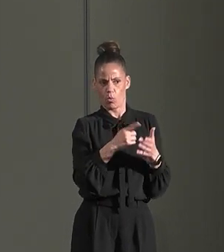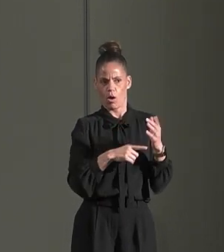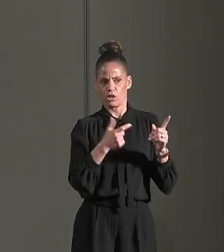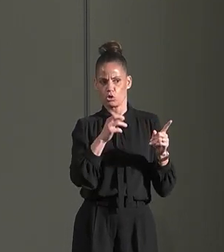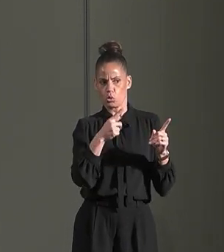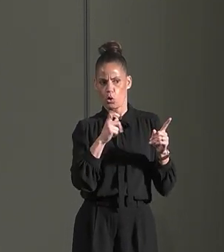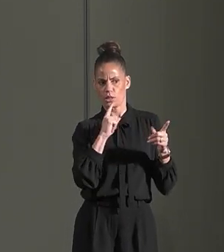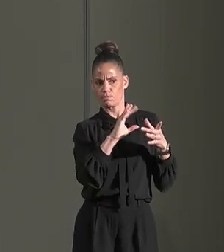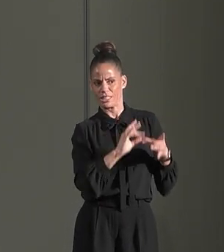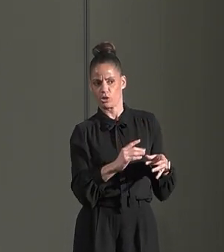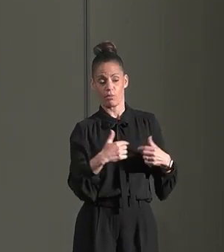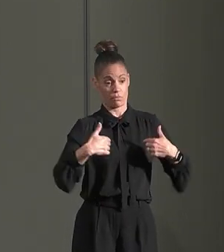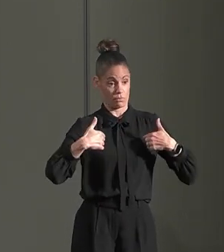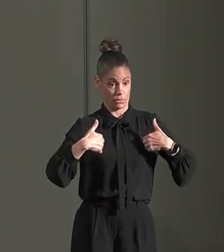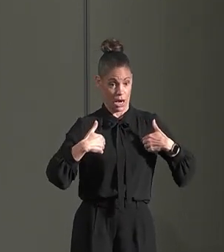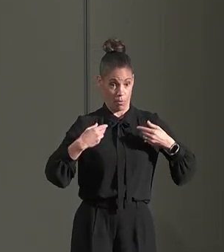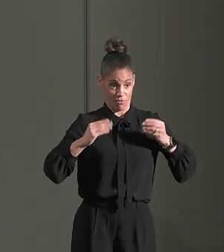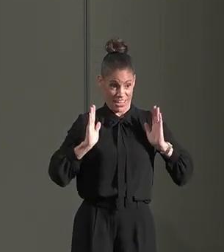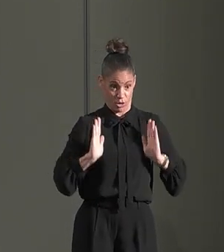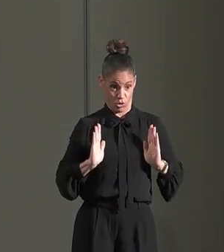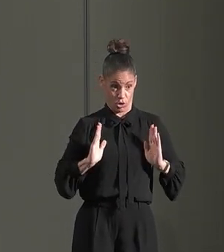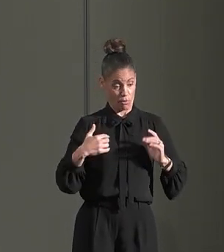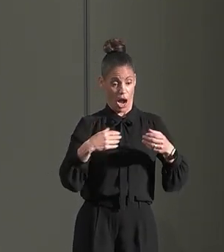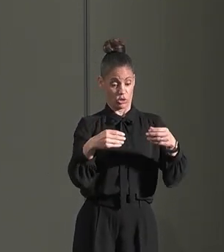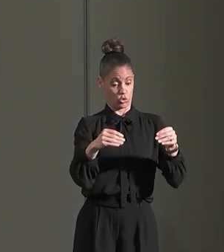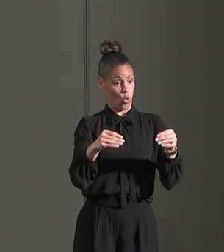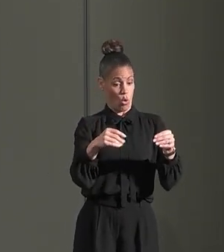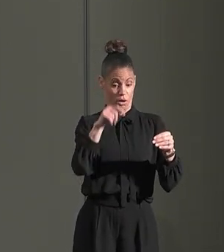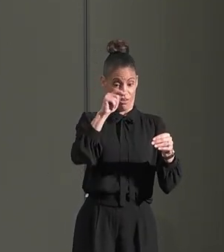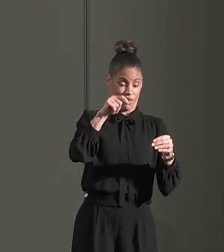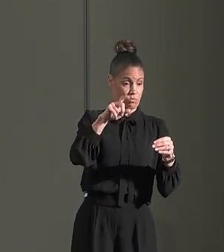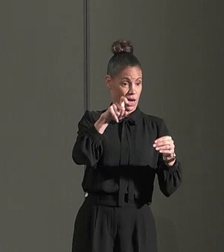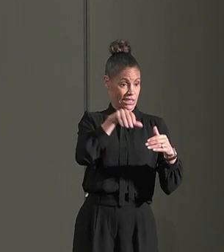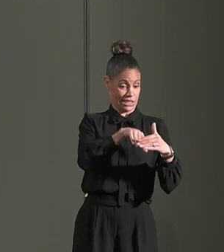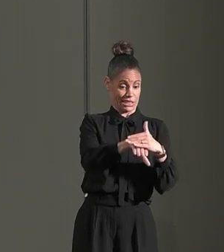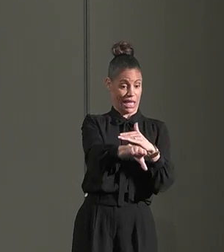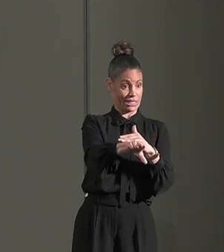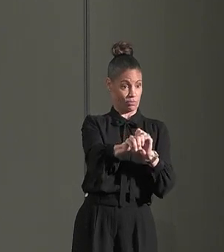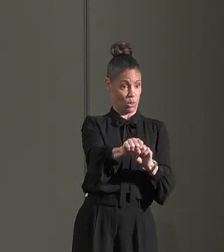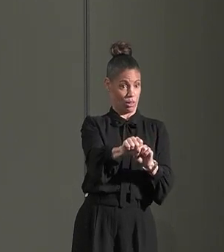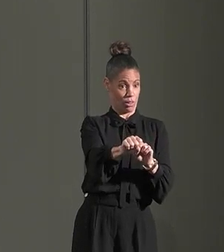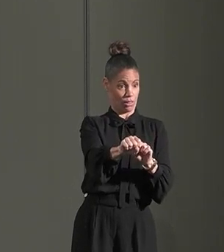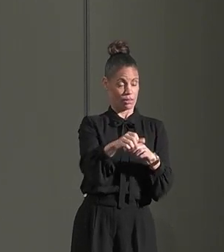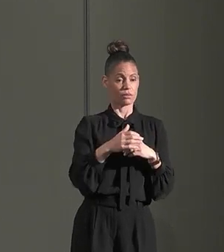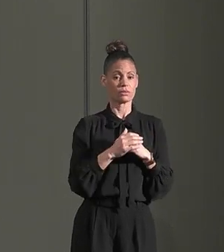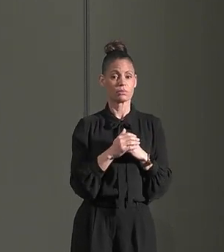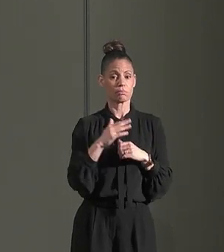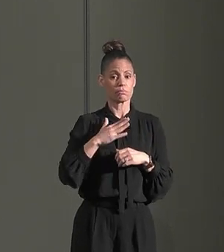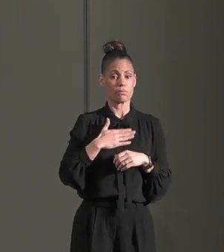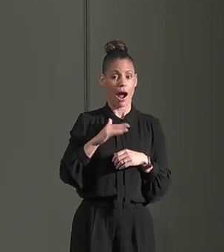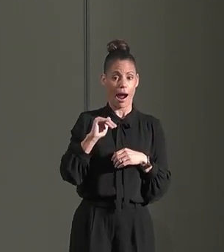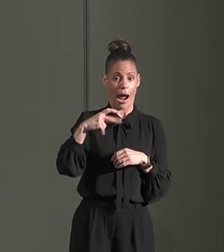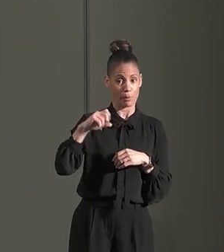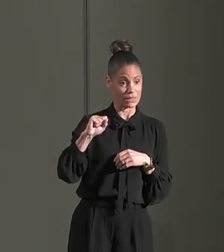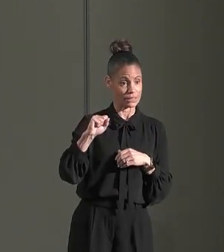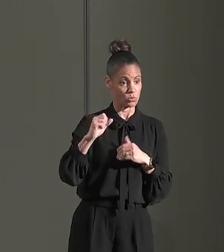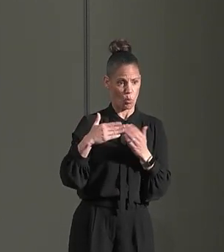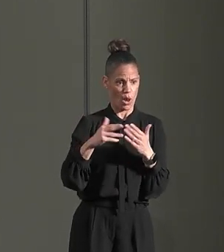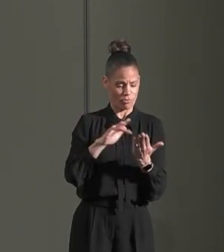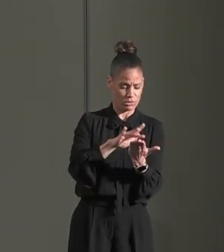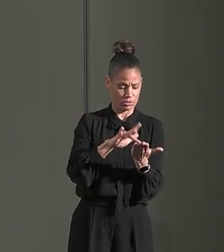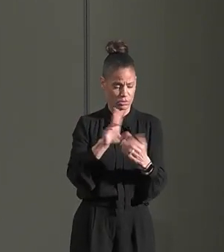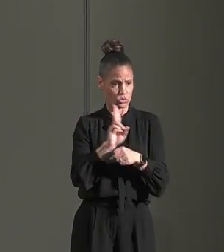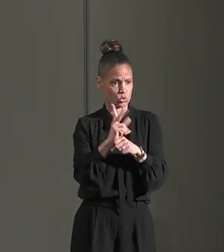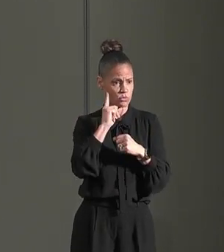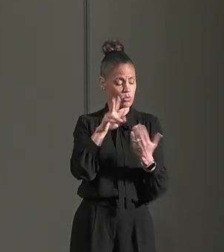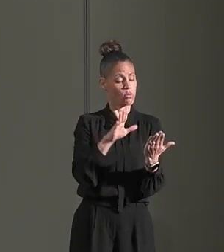I as a vendor, my store front needs to be accessible and the applications and the book